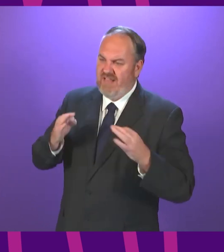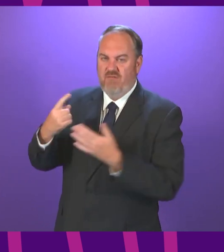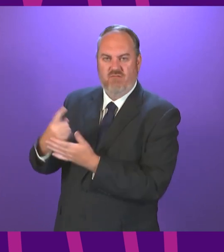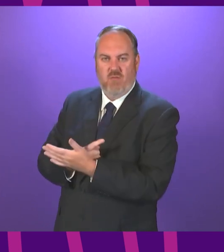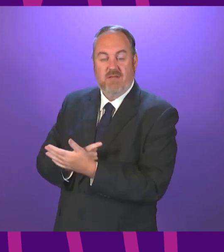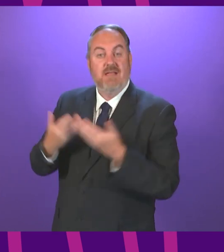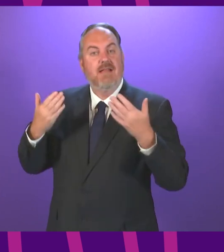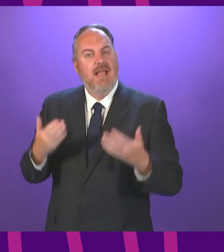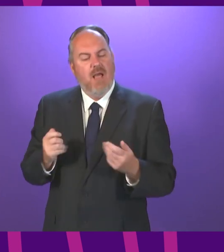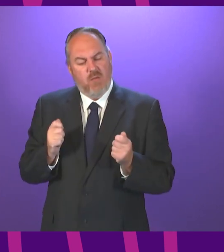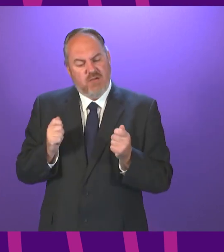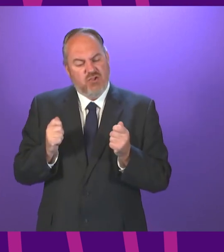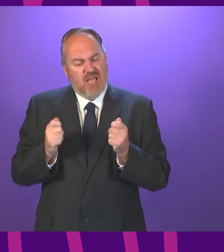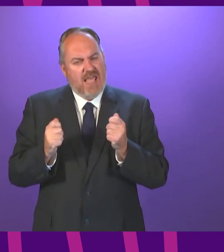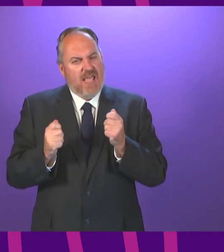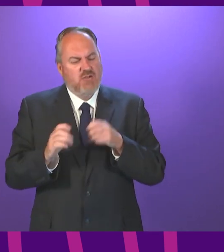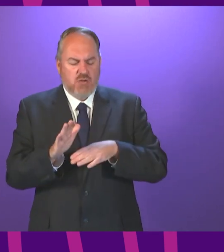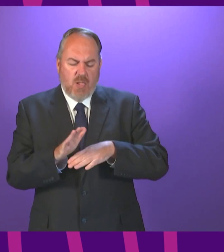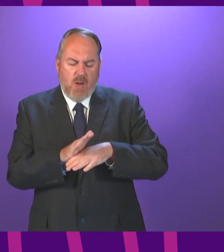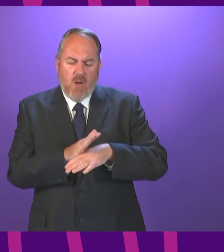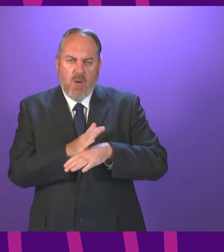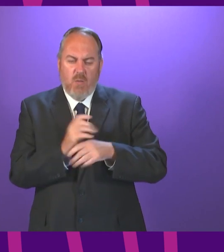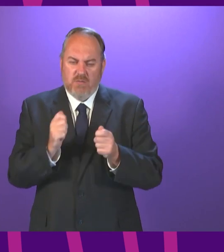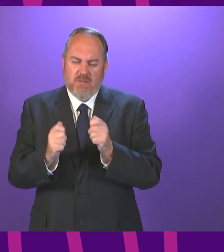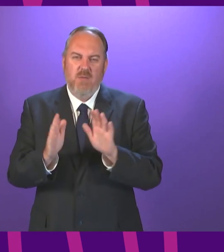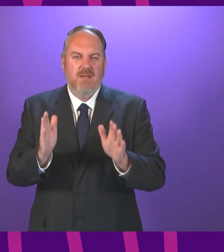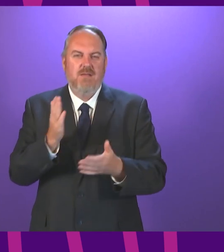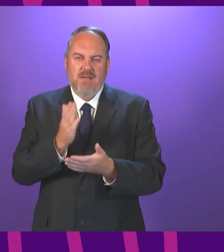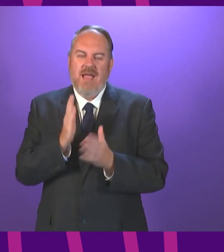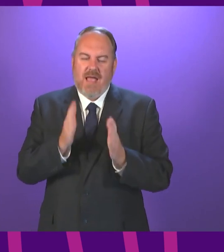but the gradual approach that we are taking means that sensible precautions will remain